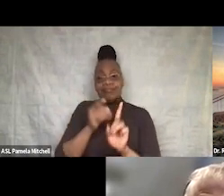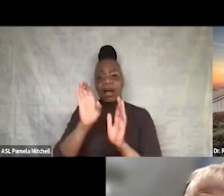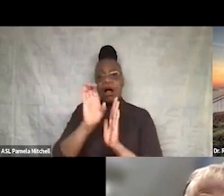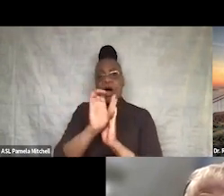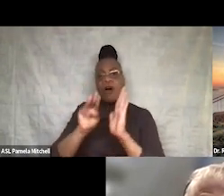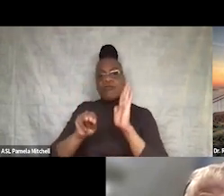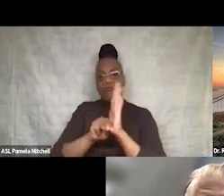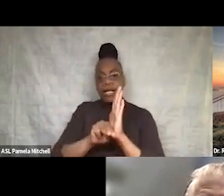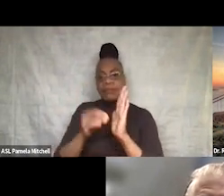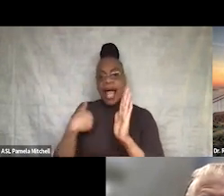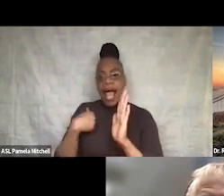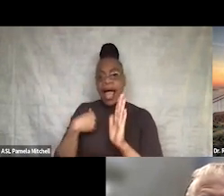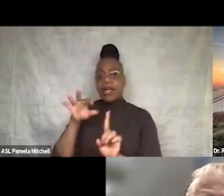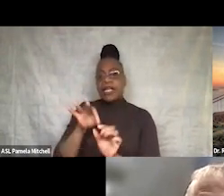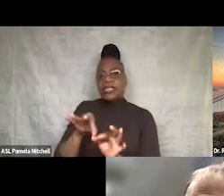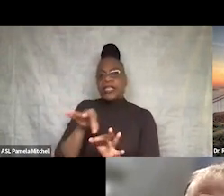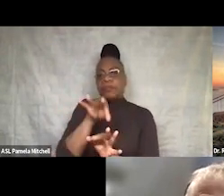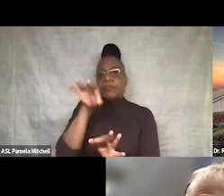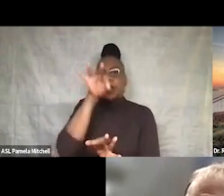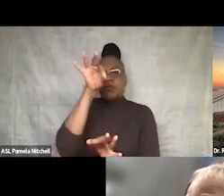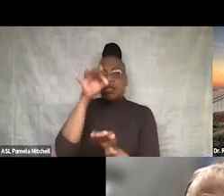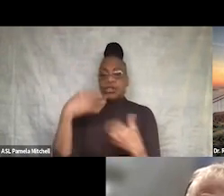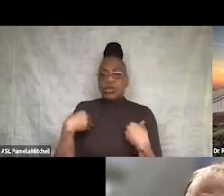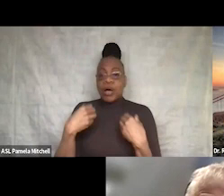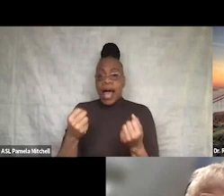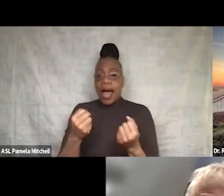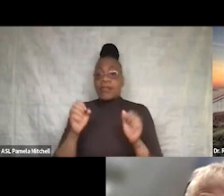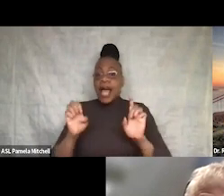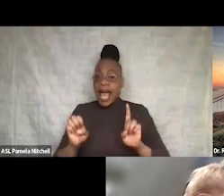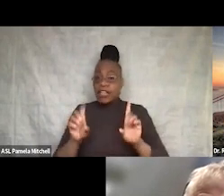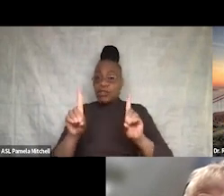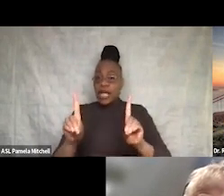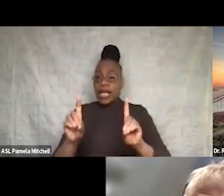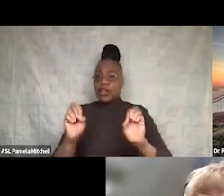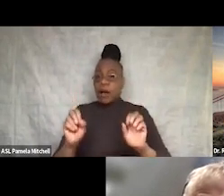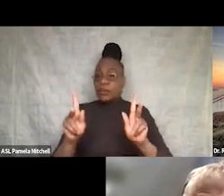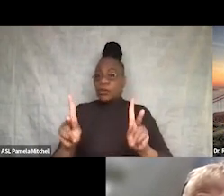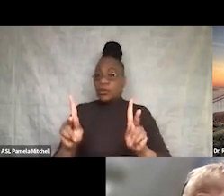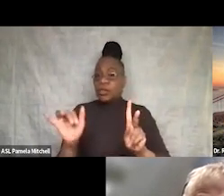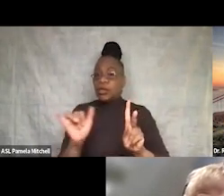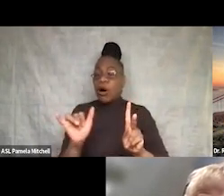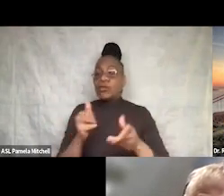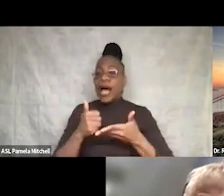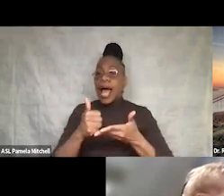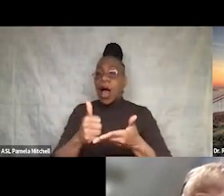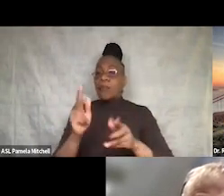Spiritual health, again, educational opportunities, helping folks, you know, advance their education,